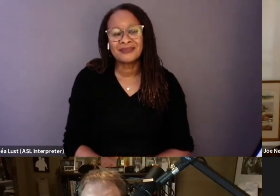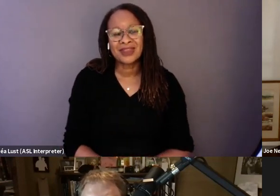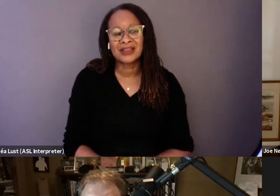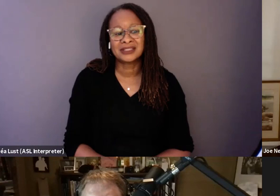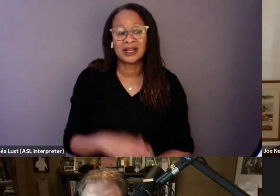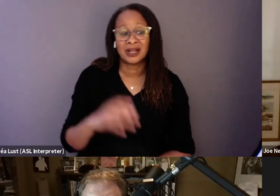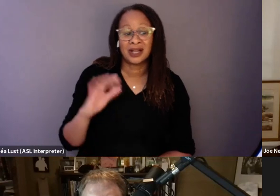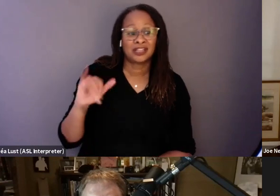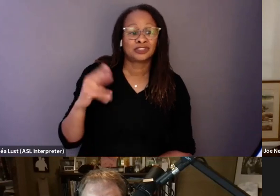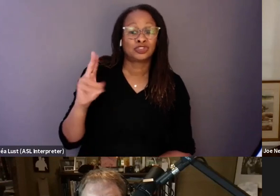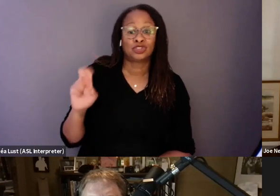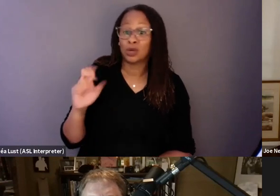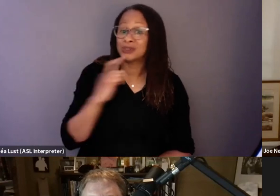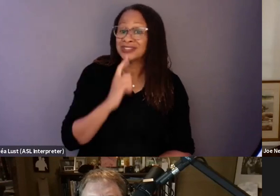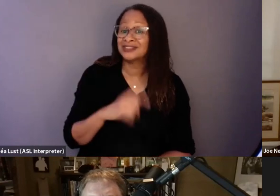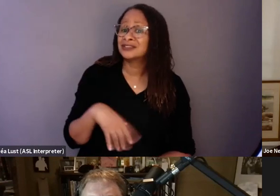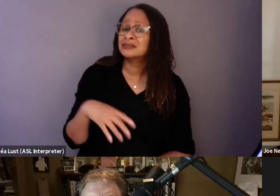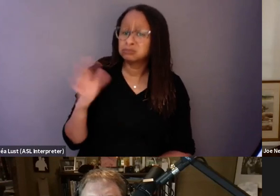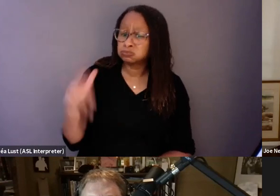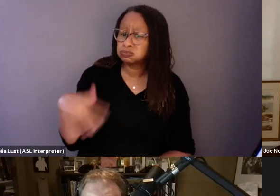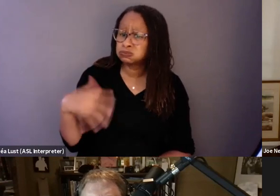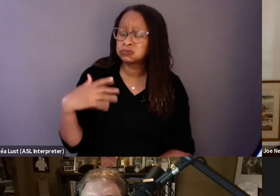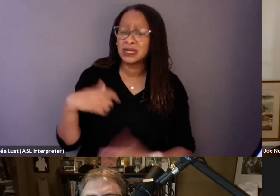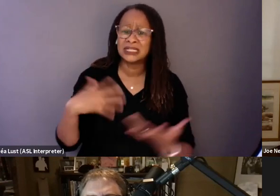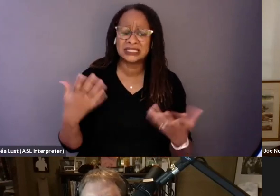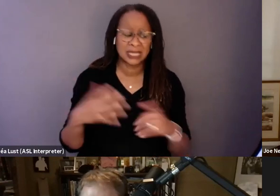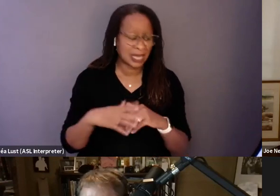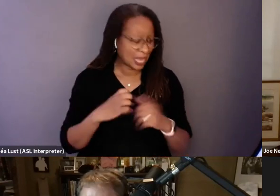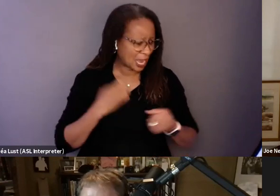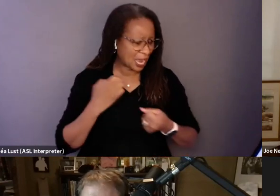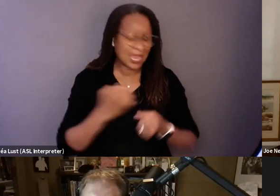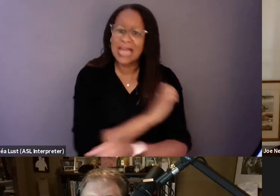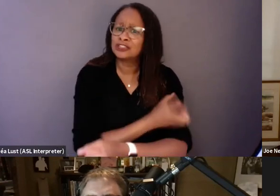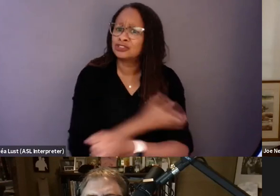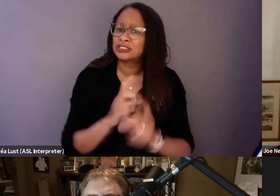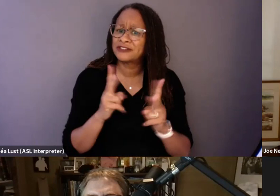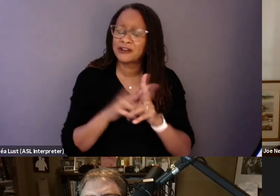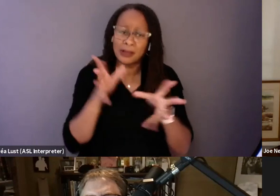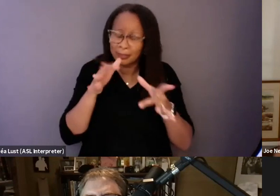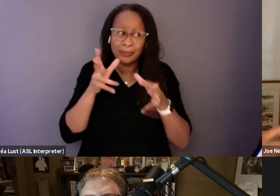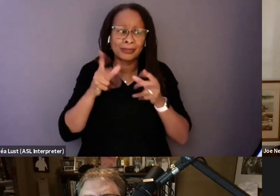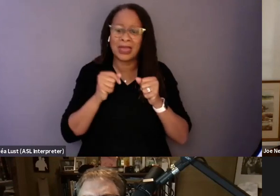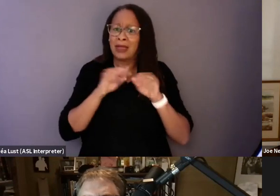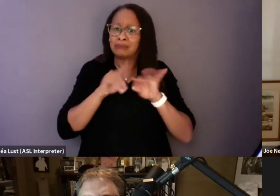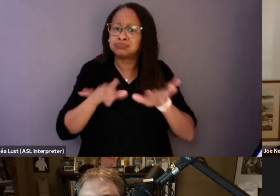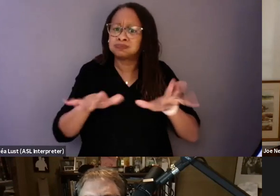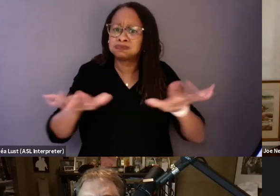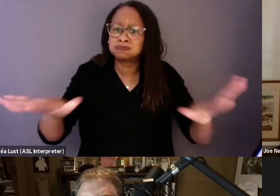as it said in the film several times but it is very infectious. That sort of sense of if John is feeling it that people will kind of catch on to that feeling